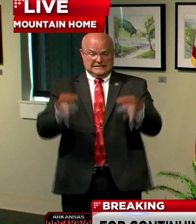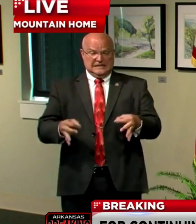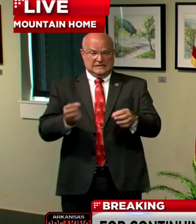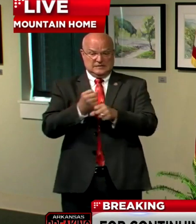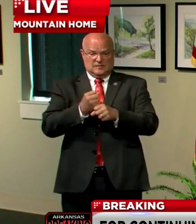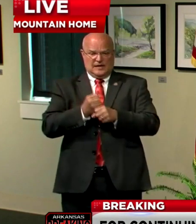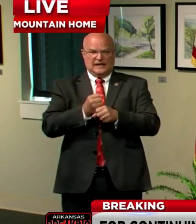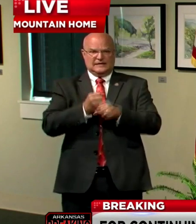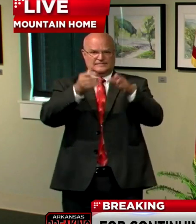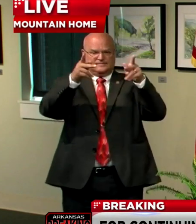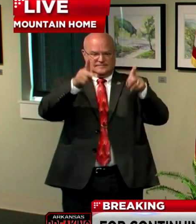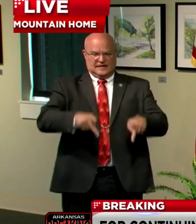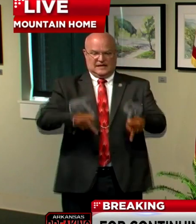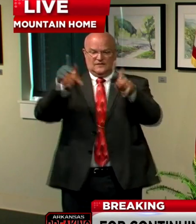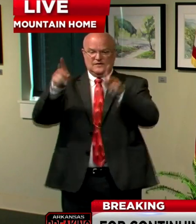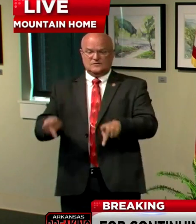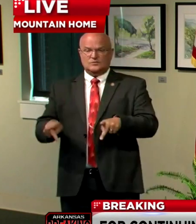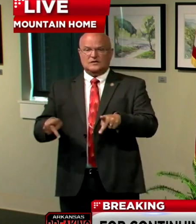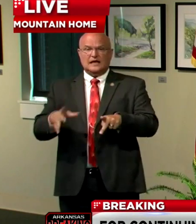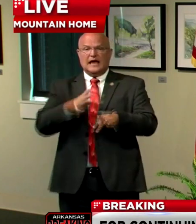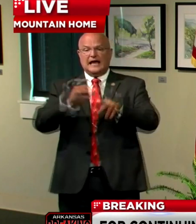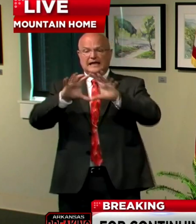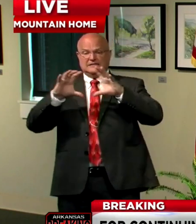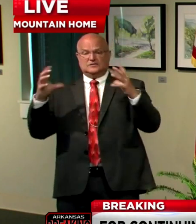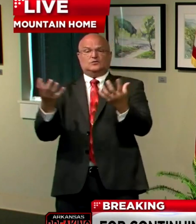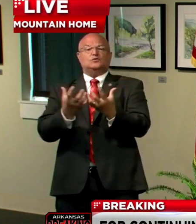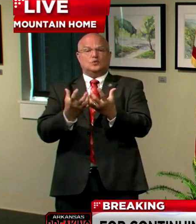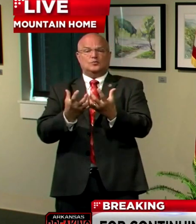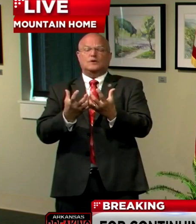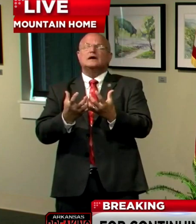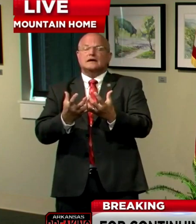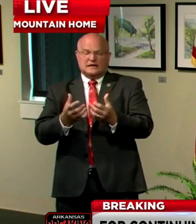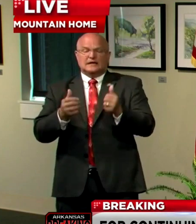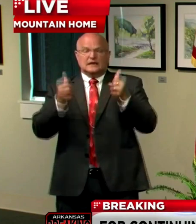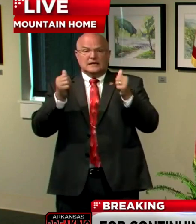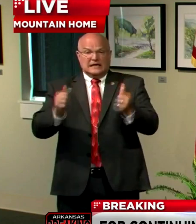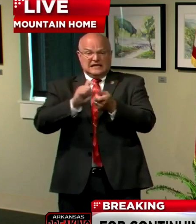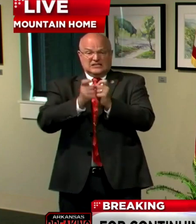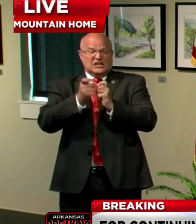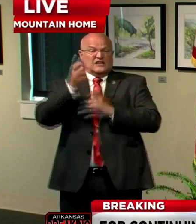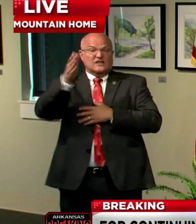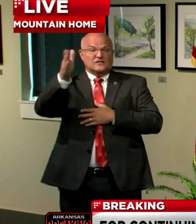THESE ARE THINGS WE DON'T WANT TO SEE HAPPEN SO WHAT WE DO, THE DECISIONS THAT WE MAKE INDIVIDUALLY AND COLLECTIVELY